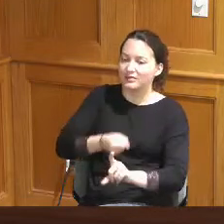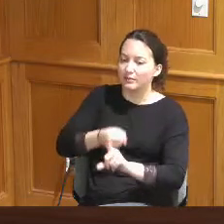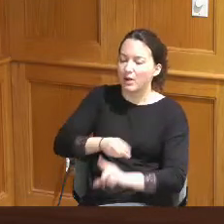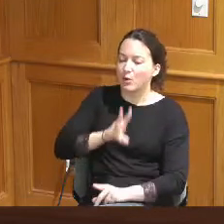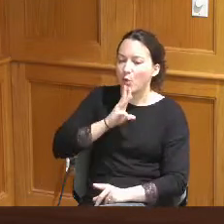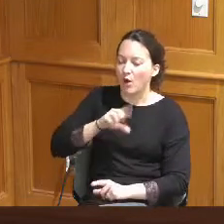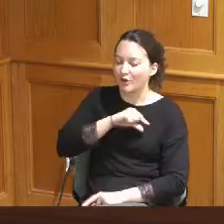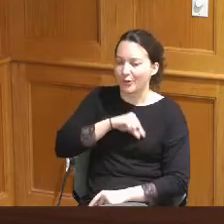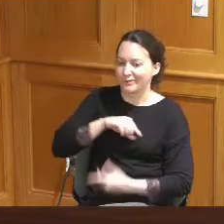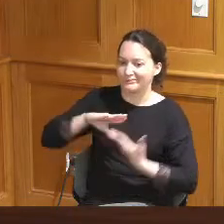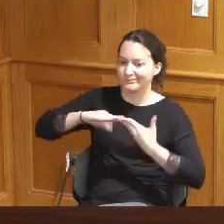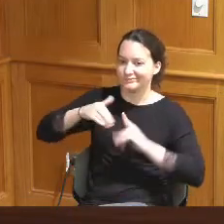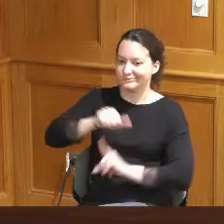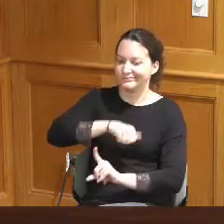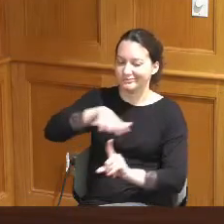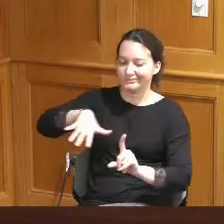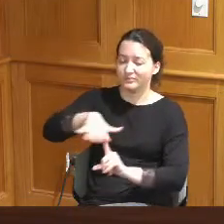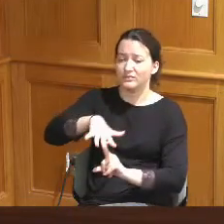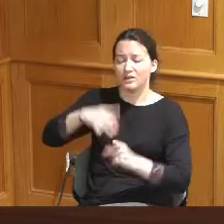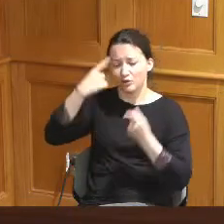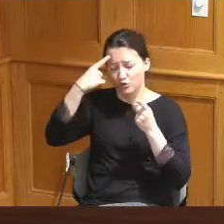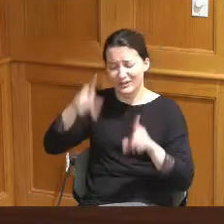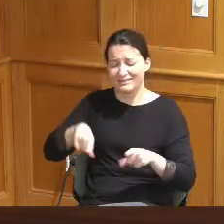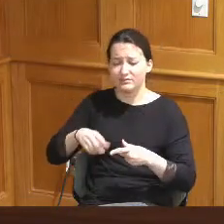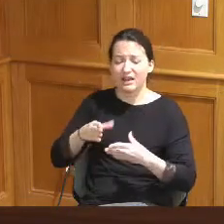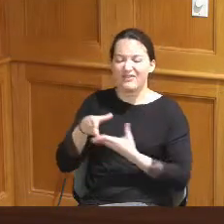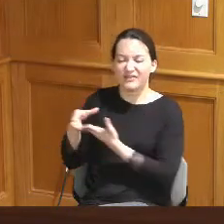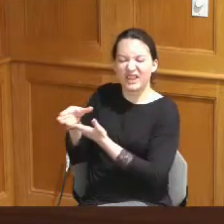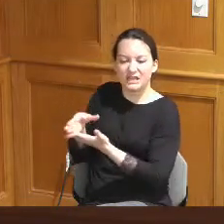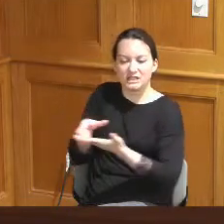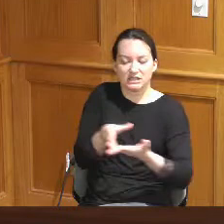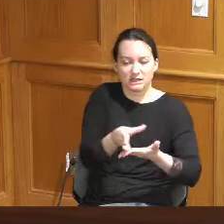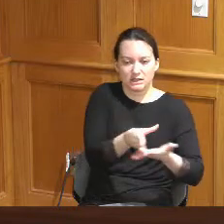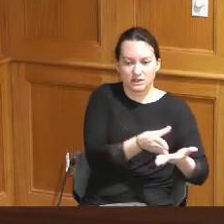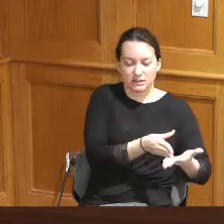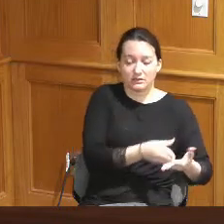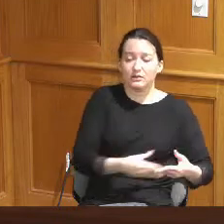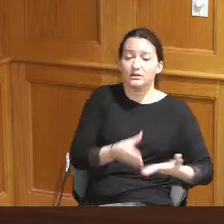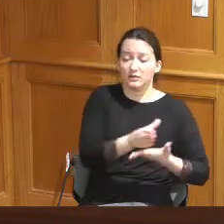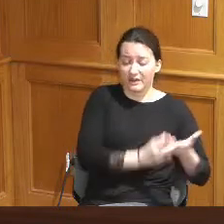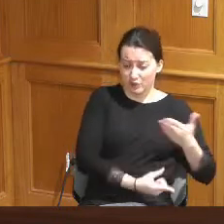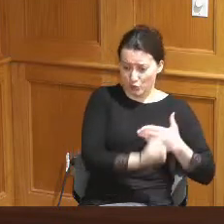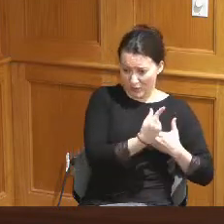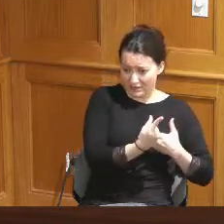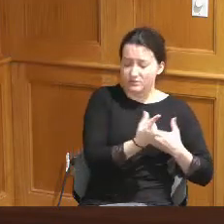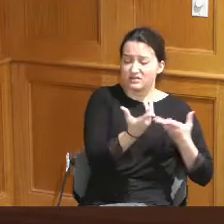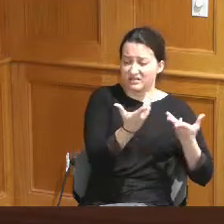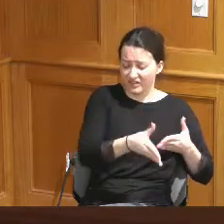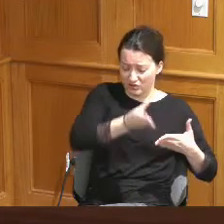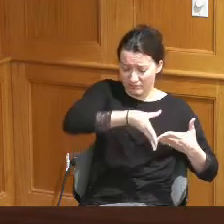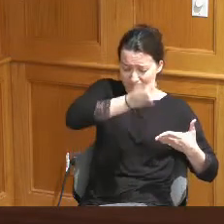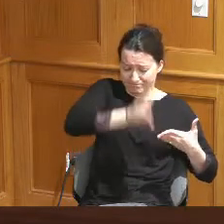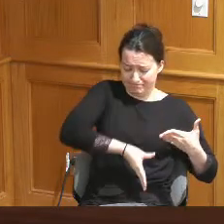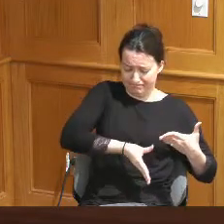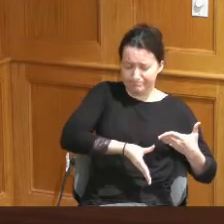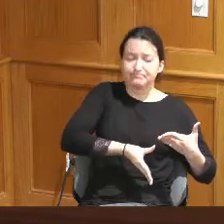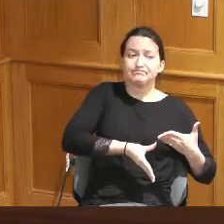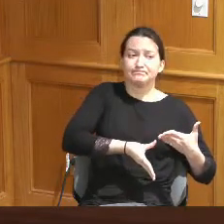the community the concept decree was divided into phases phase one was complete as were a